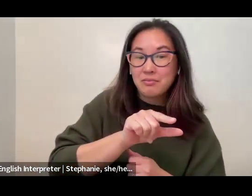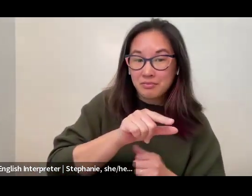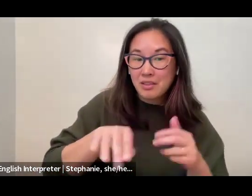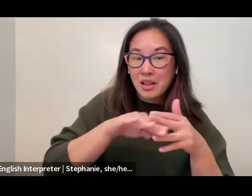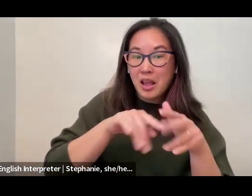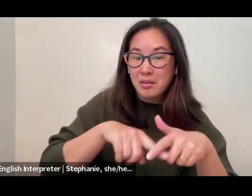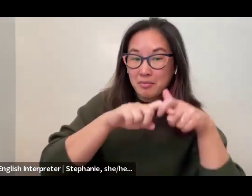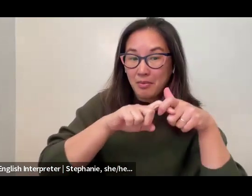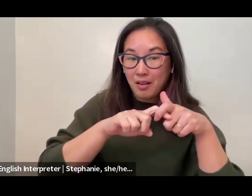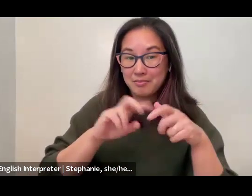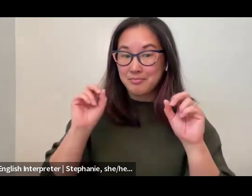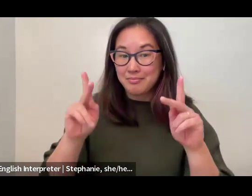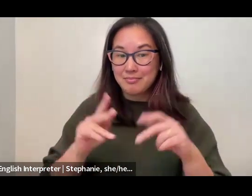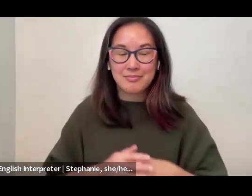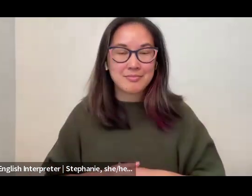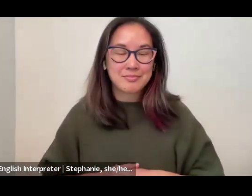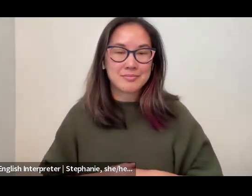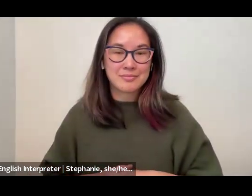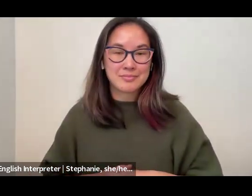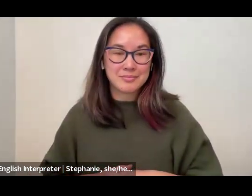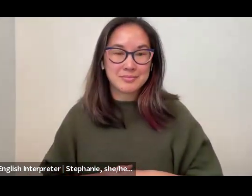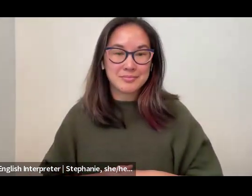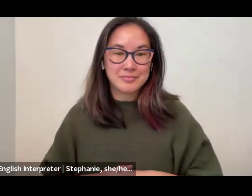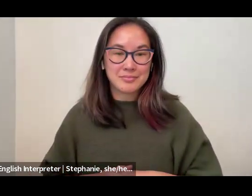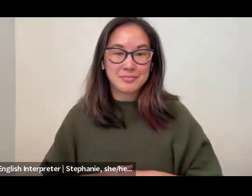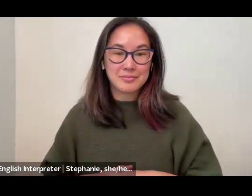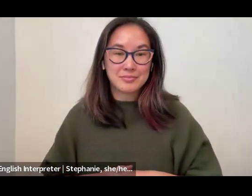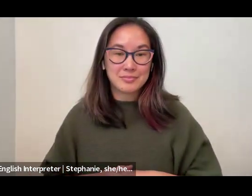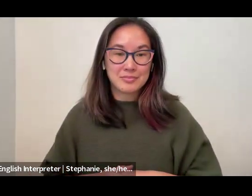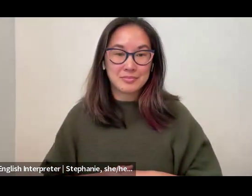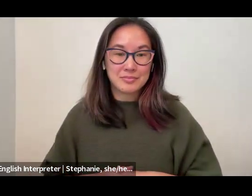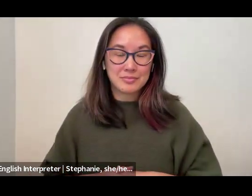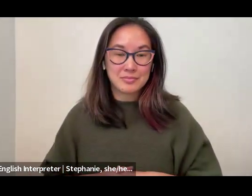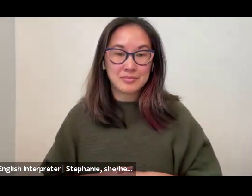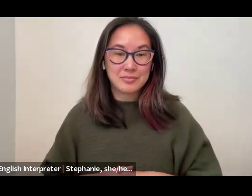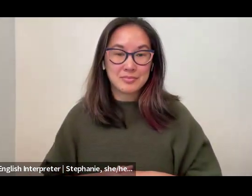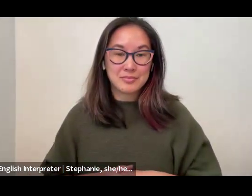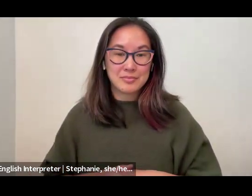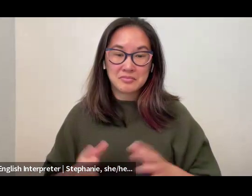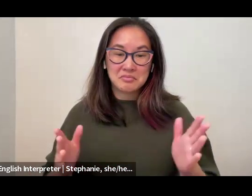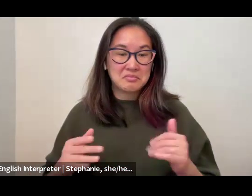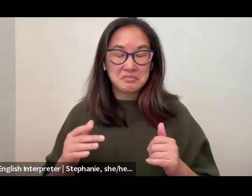That's how this one is going to go. All righty? So, let's start with, if coordination is not your strong suit, here we go,